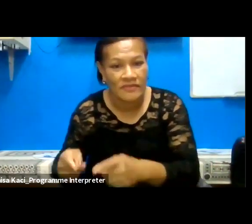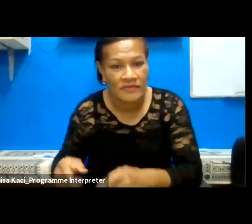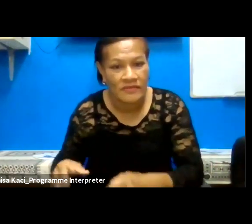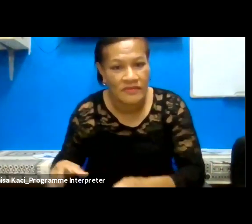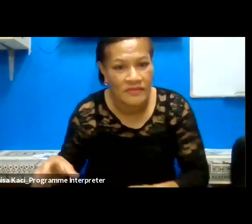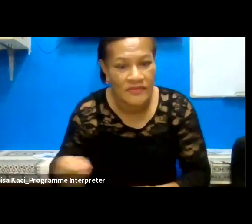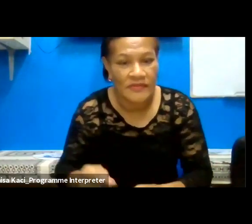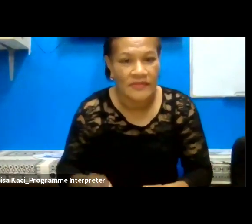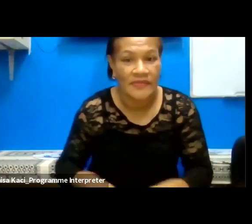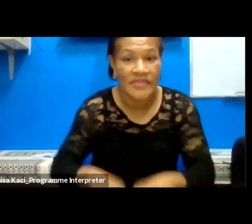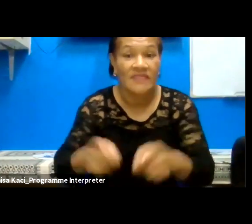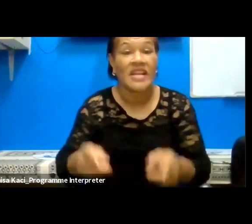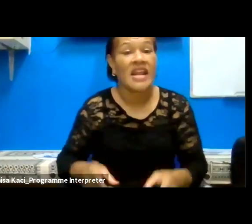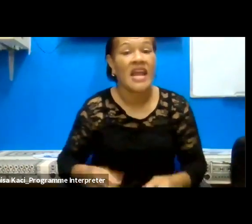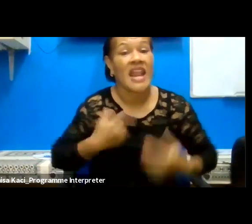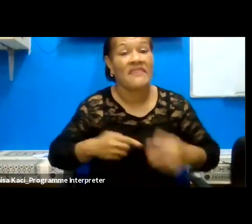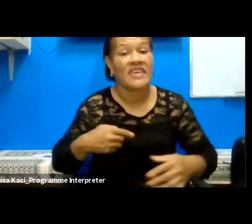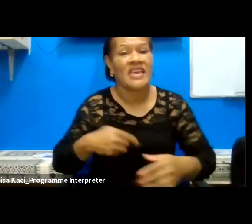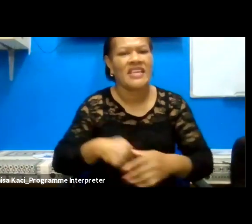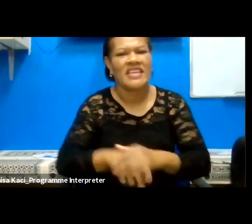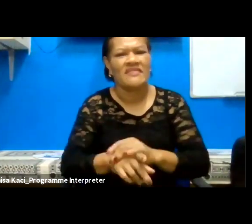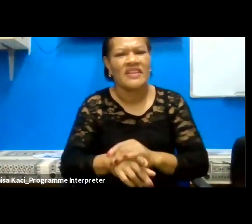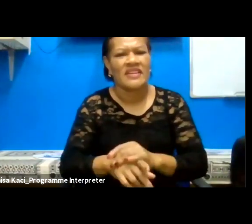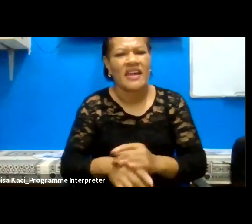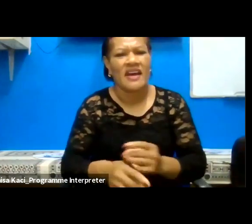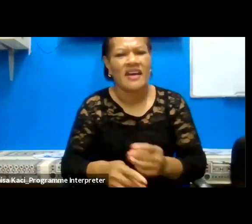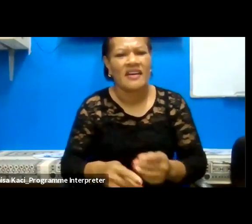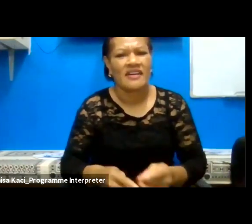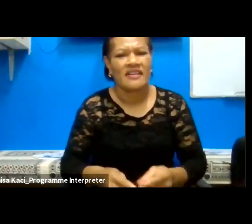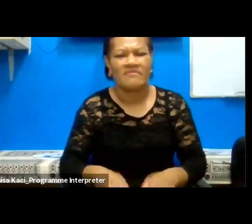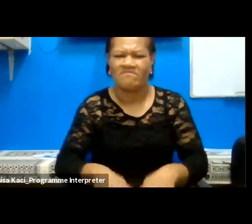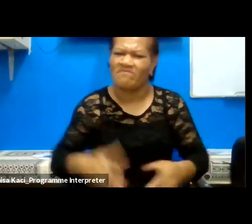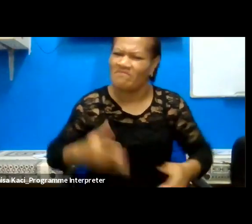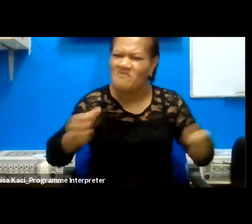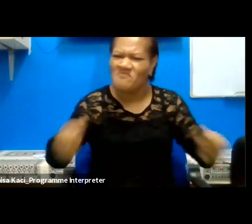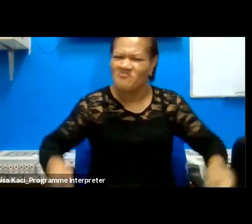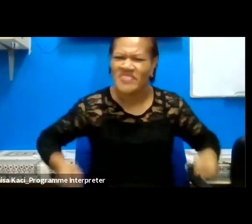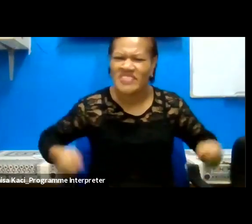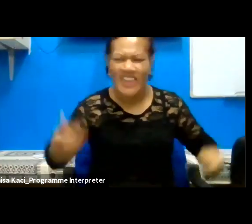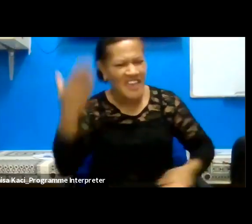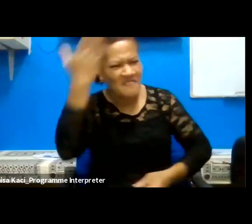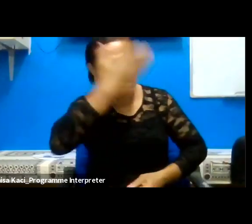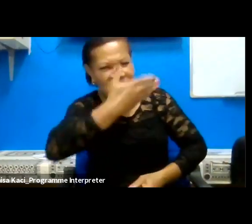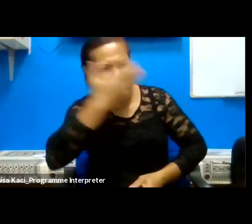students with hearing impaired because we have children from 18 years right to 30 years. Uh